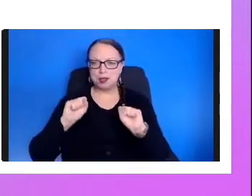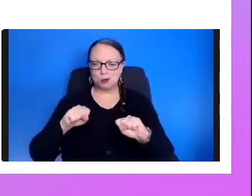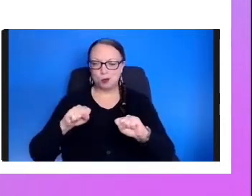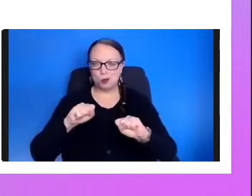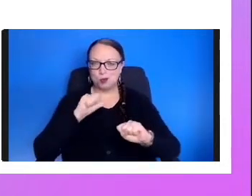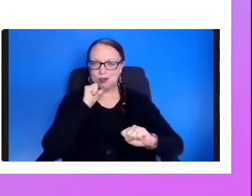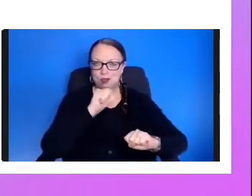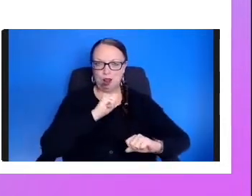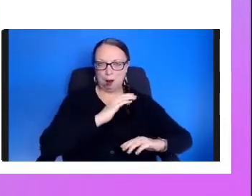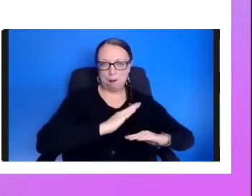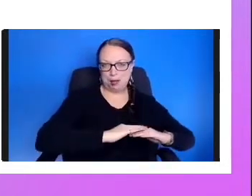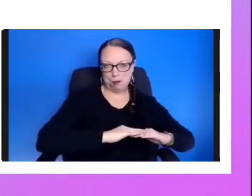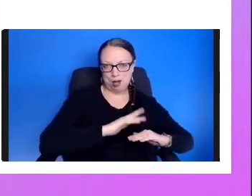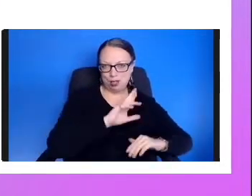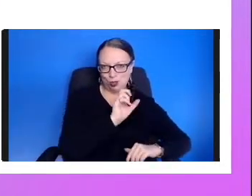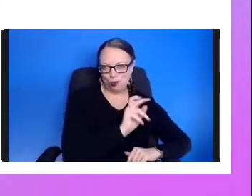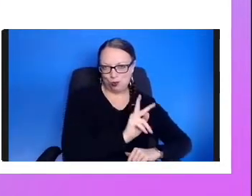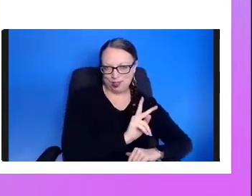you're minimizing the costs and risks.